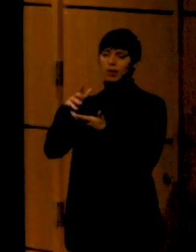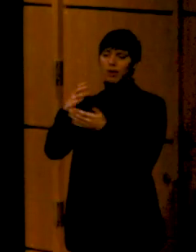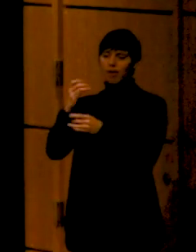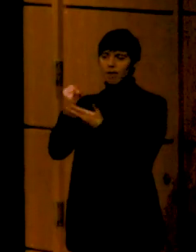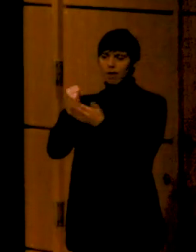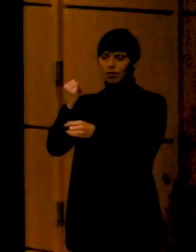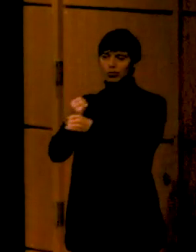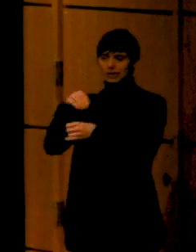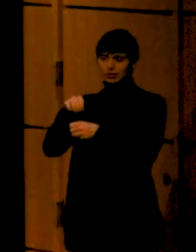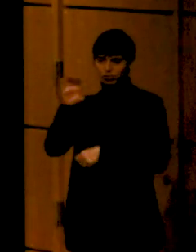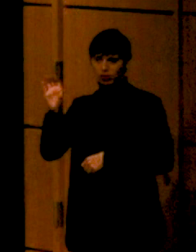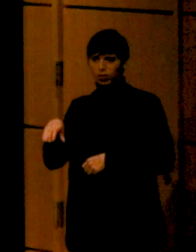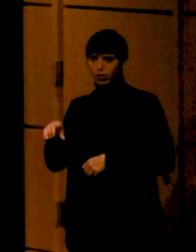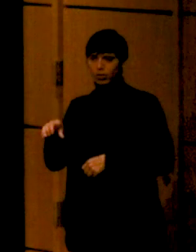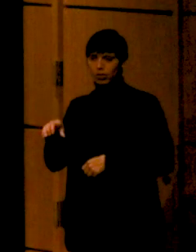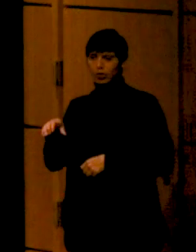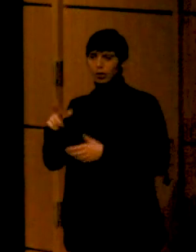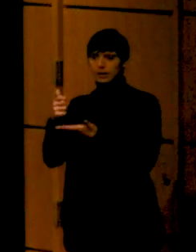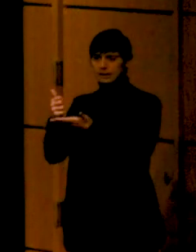And it's just dropped out of sight.